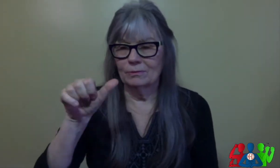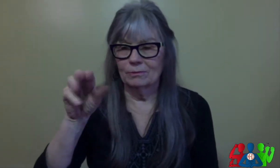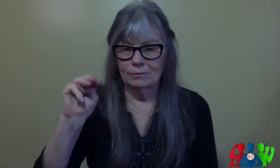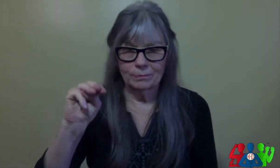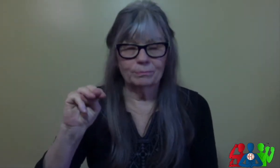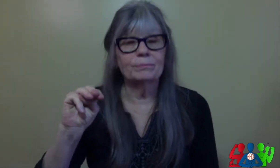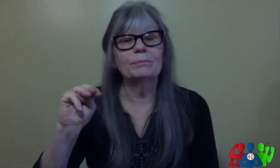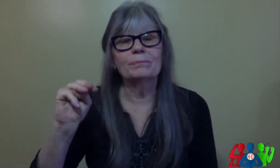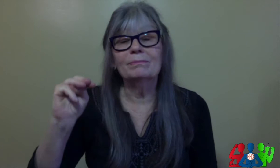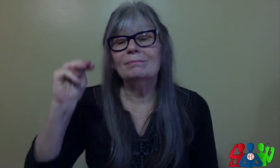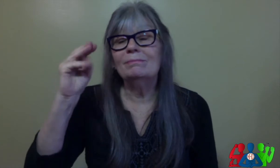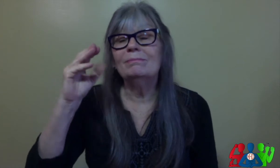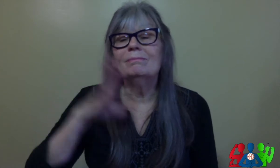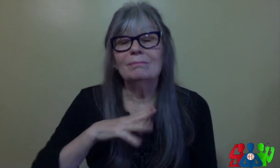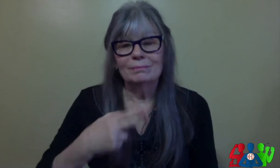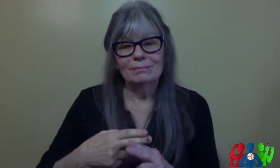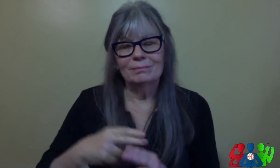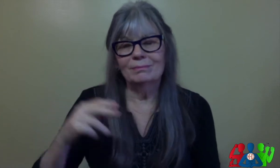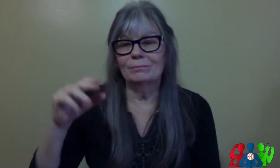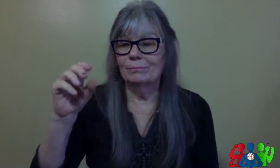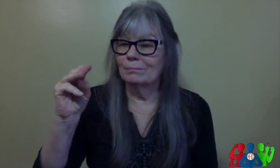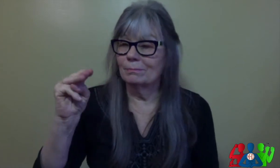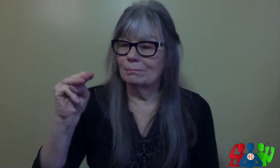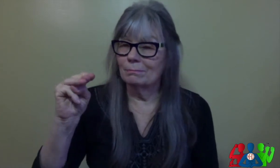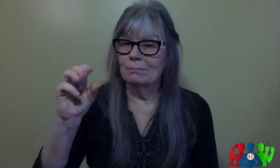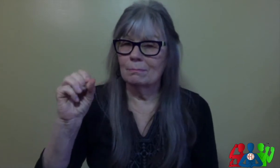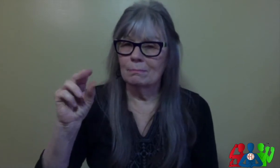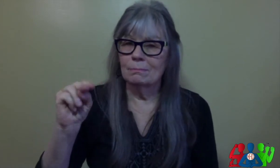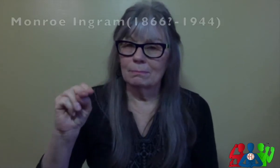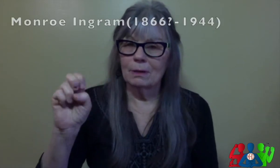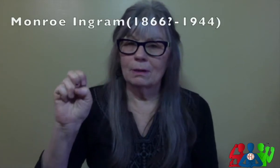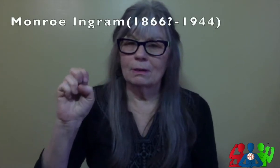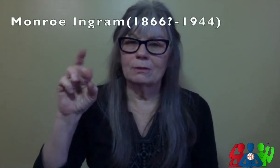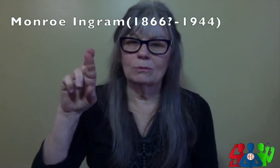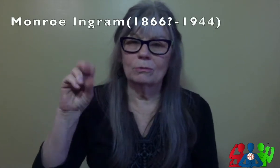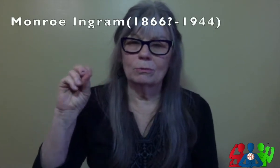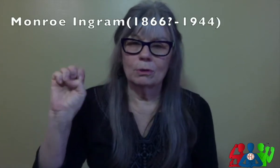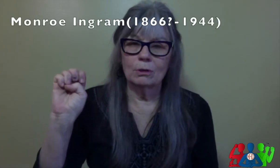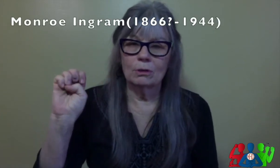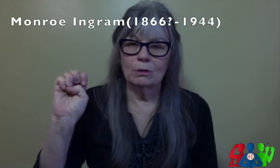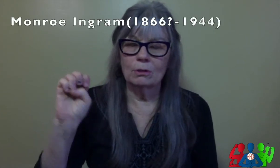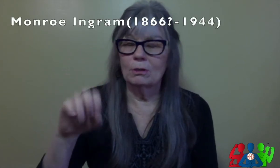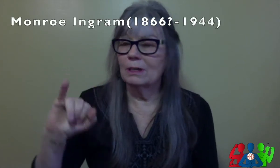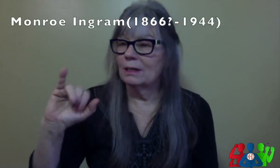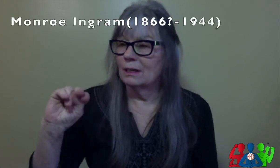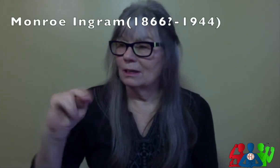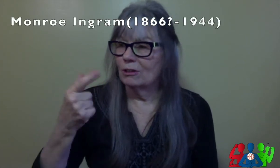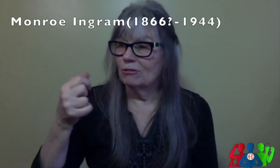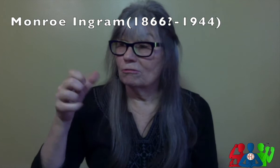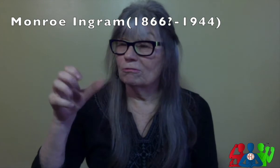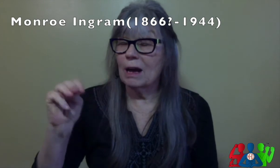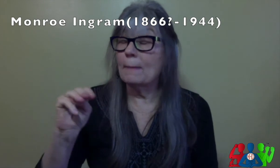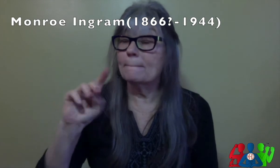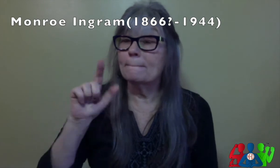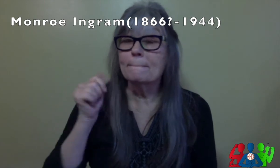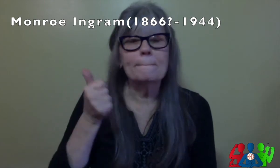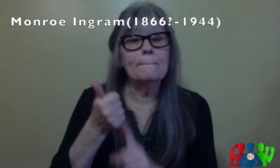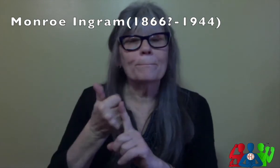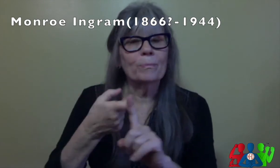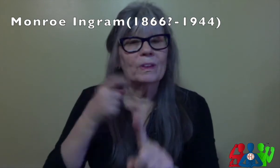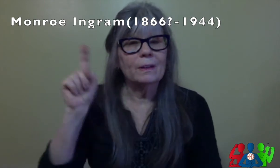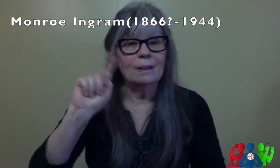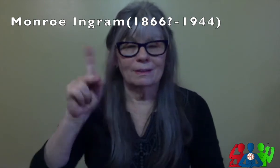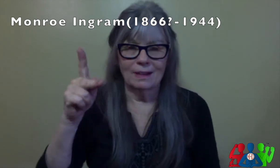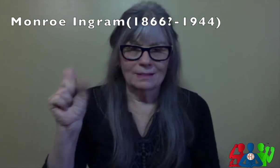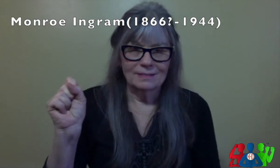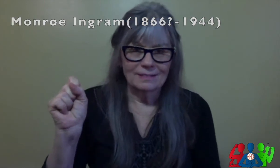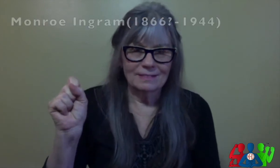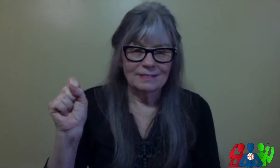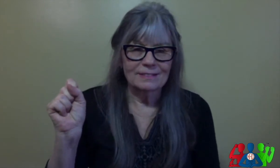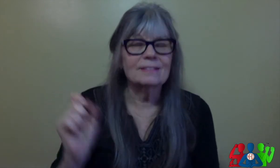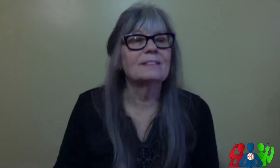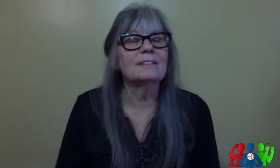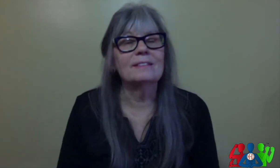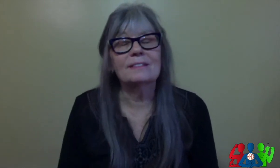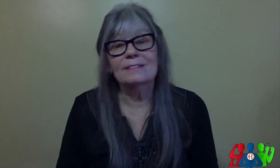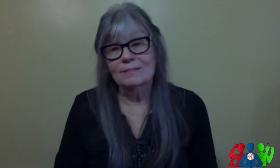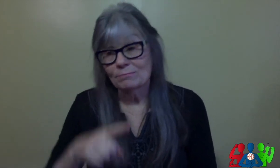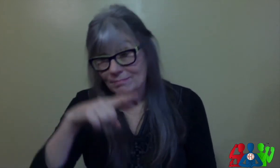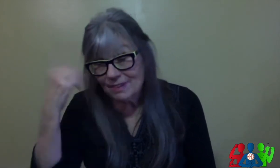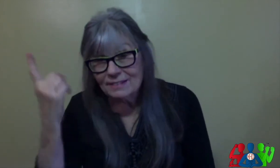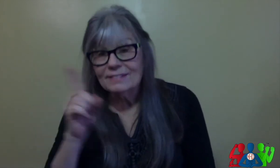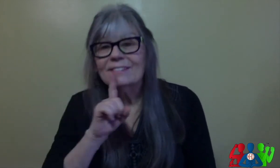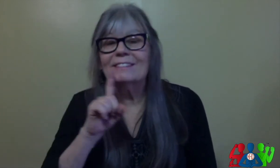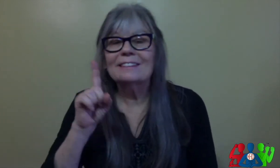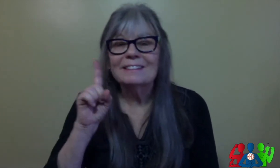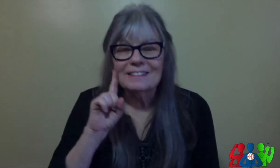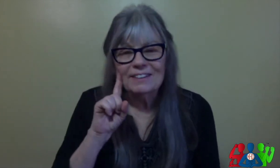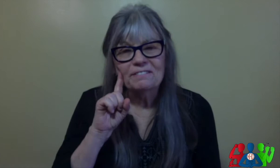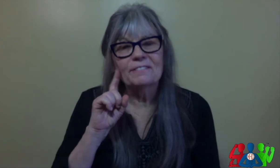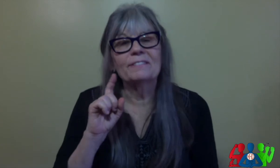Next up I, I for Ingram. This is a man by the name of Monroe Ingram. Mr. Ingram was from